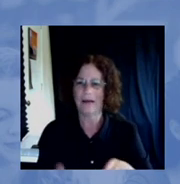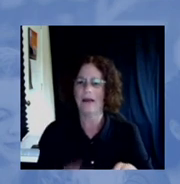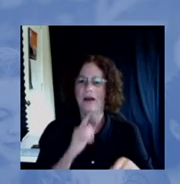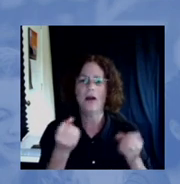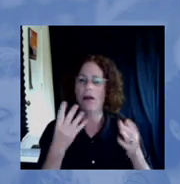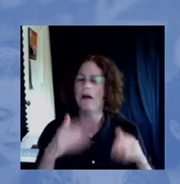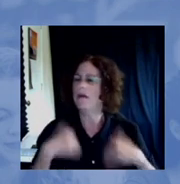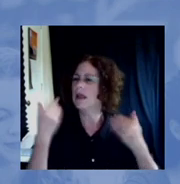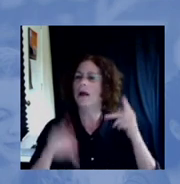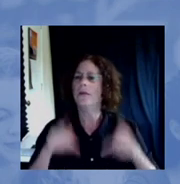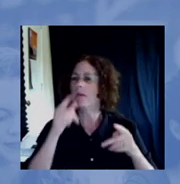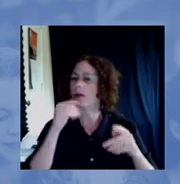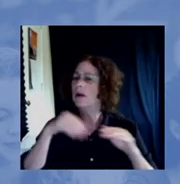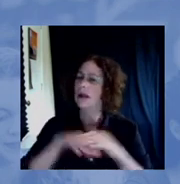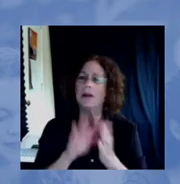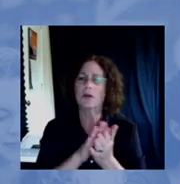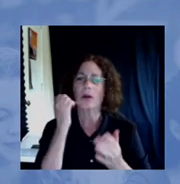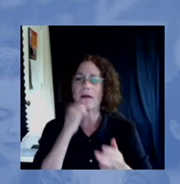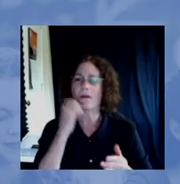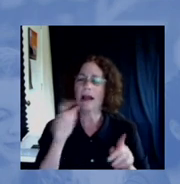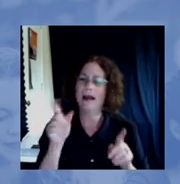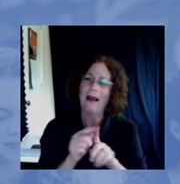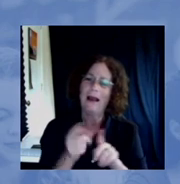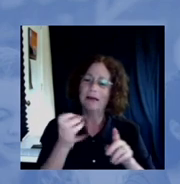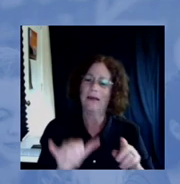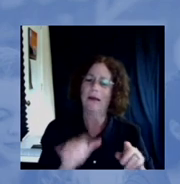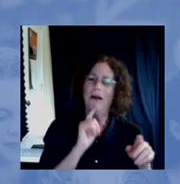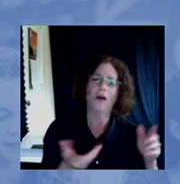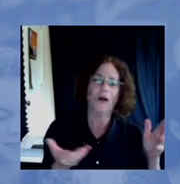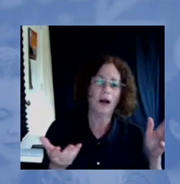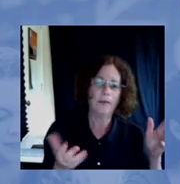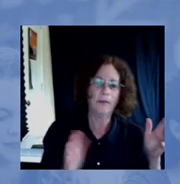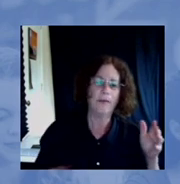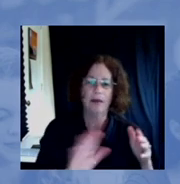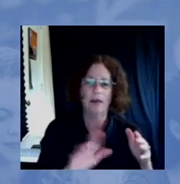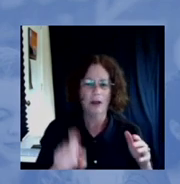INTO SCHOOLS EVERY DAY AS THEY ARE AND THEIR NEEDS ARE NOT BEING MET.